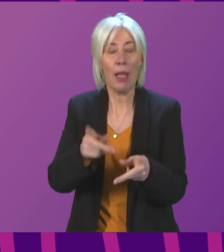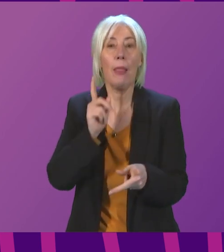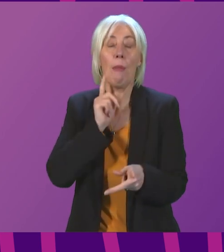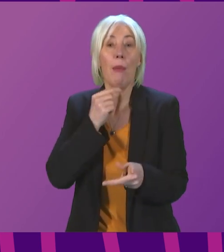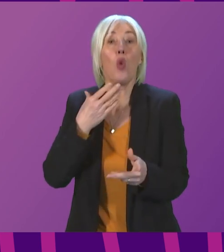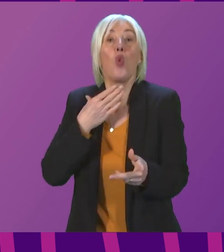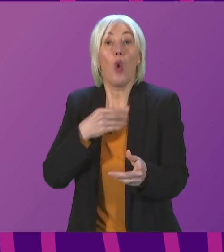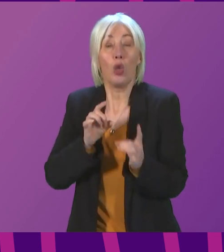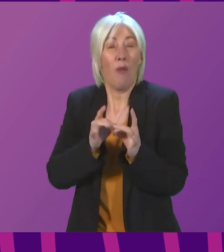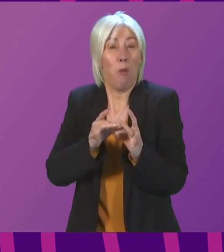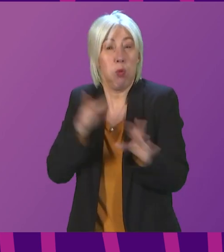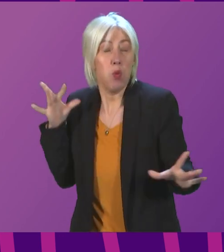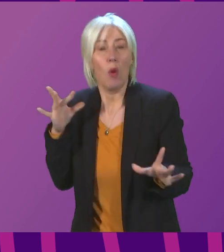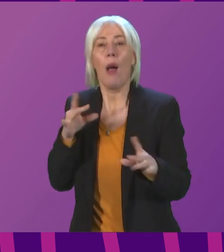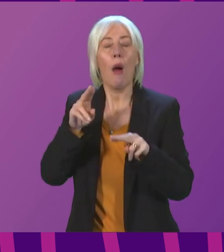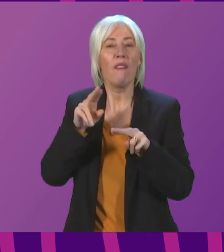broadband connection can now have one.